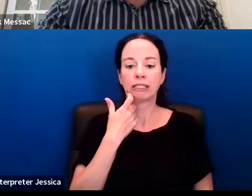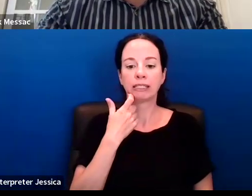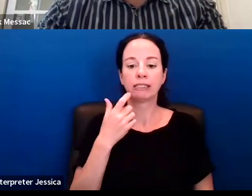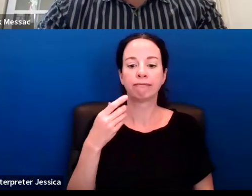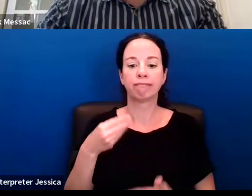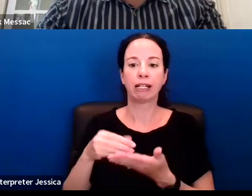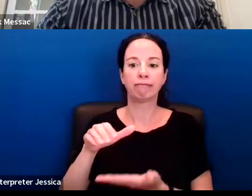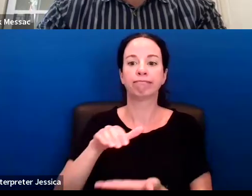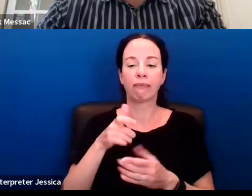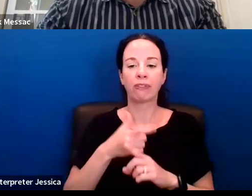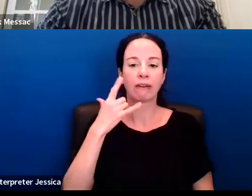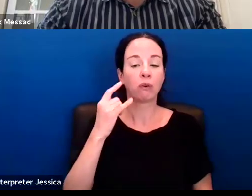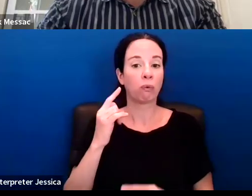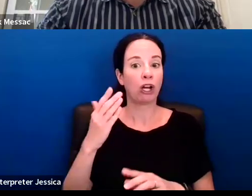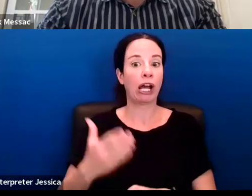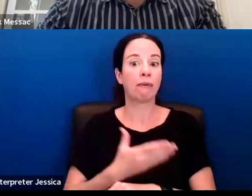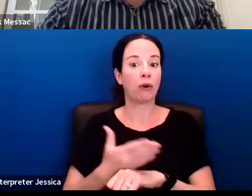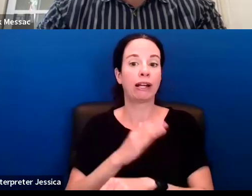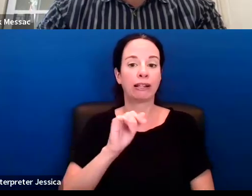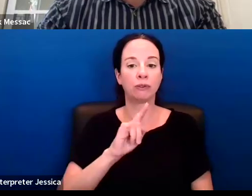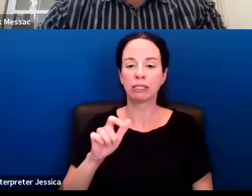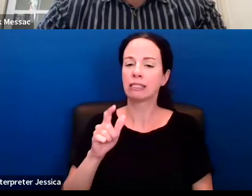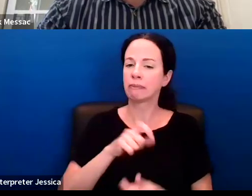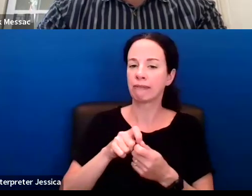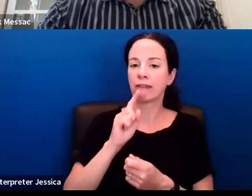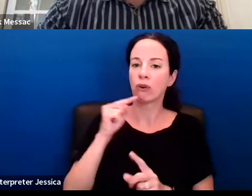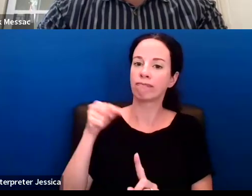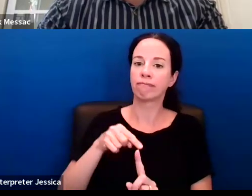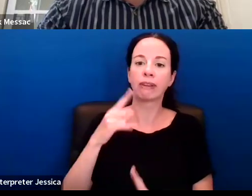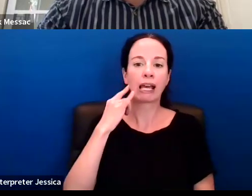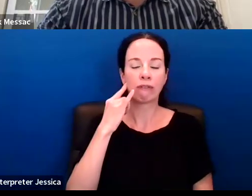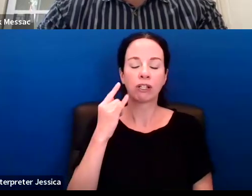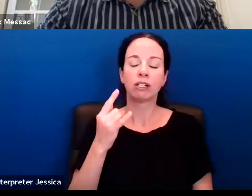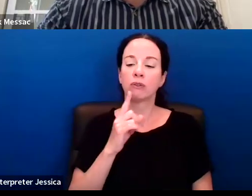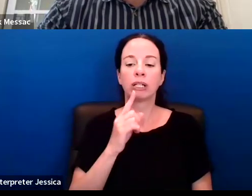we're upgrading that tool, specifically for California to deliver precise street